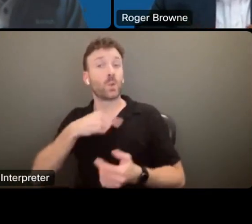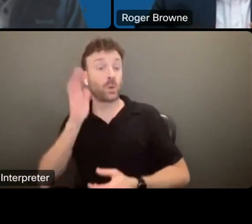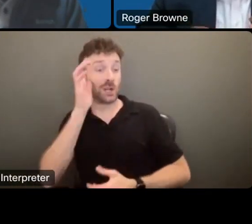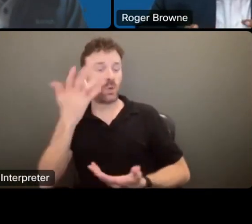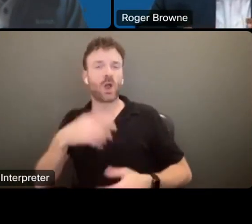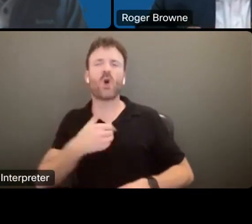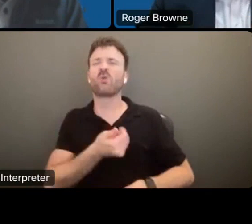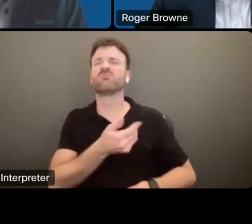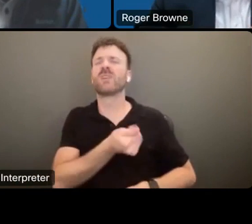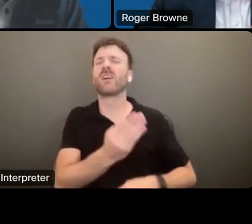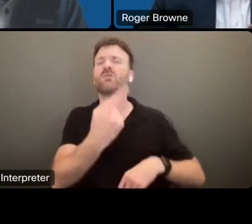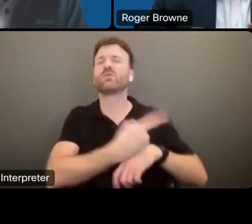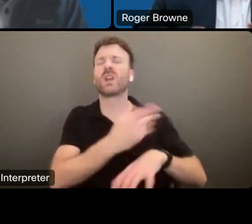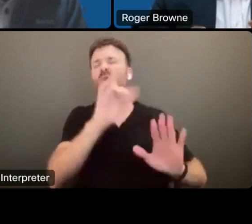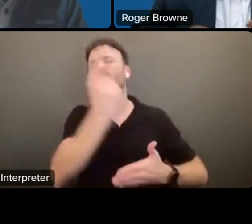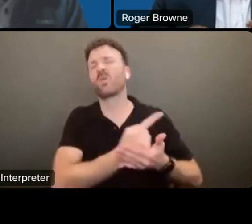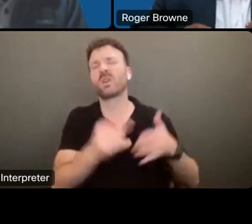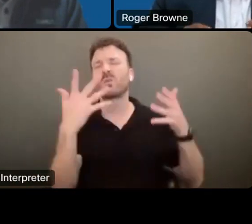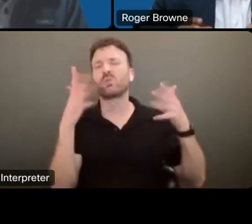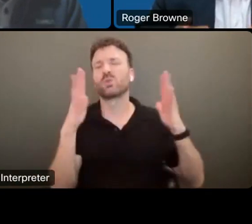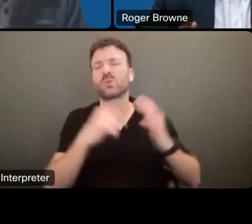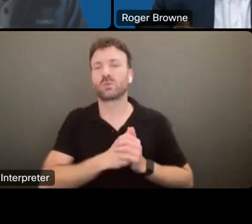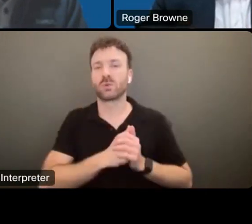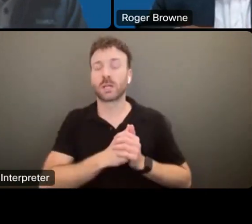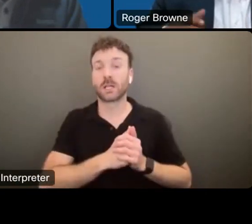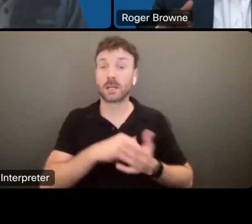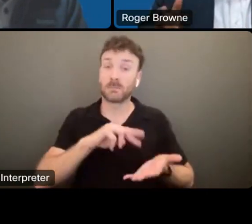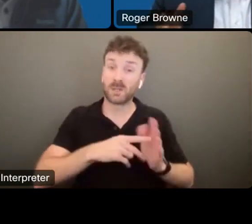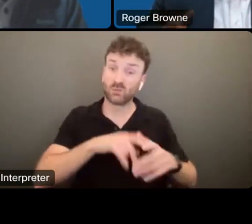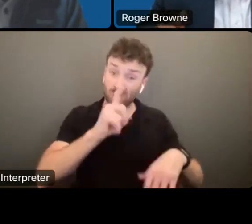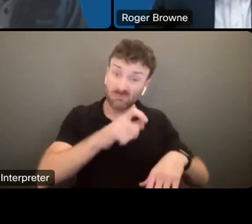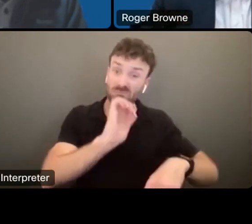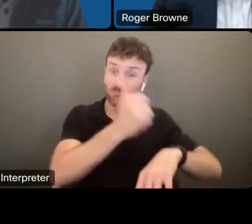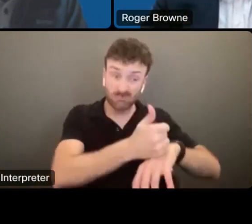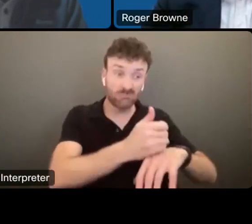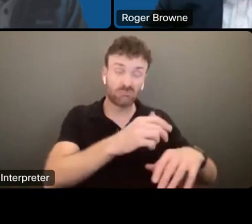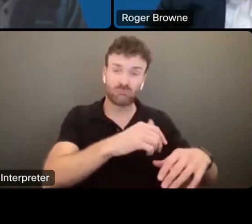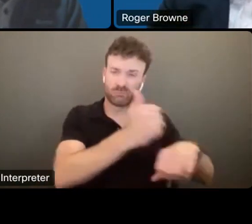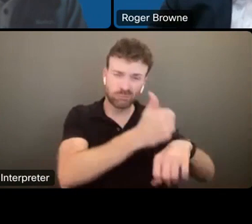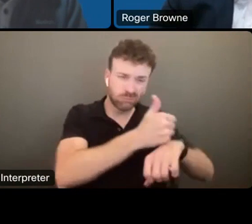Or we're only going to be there for a week. Is there a need for us to make all these accommodations